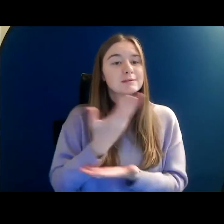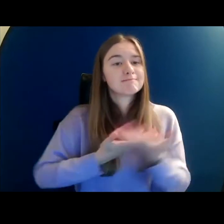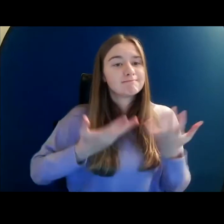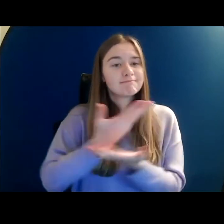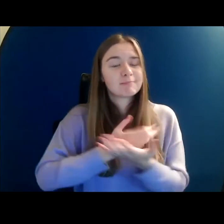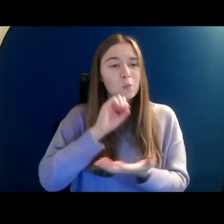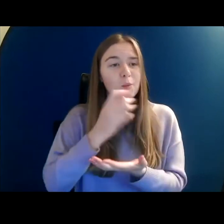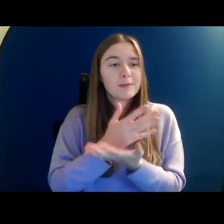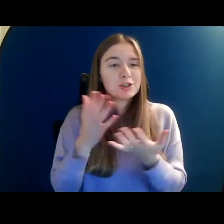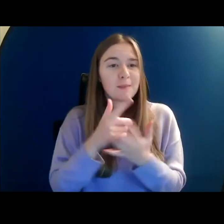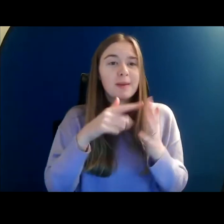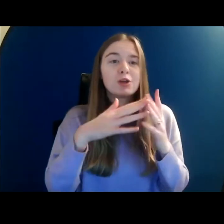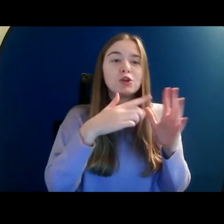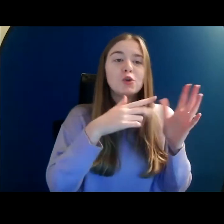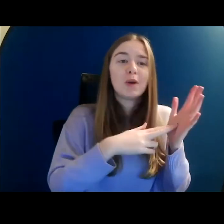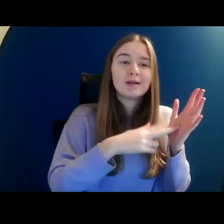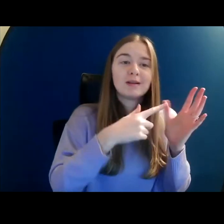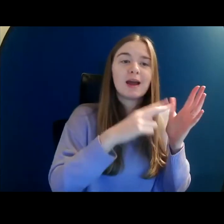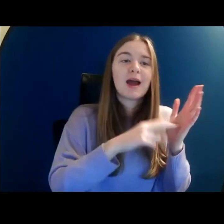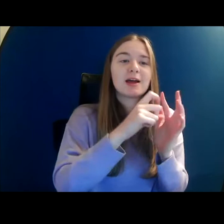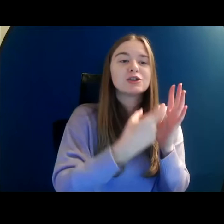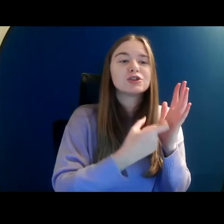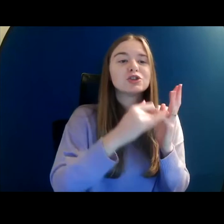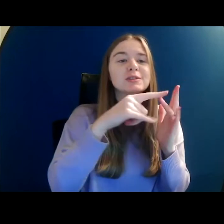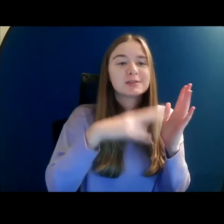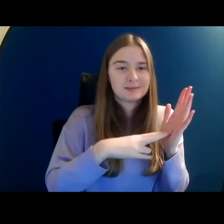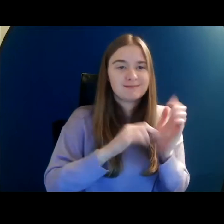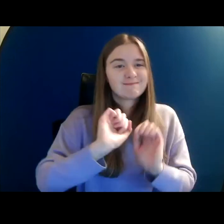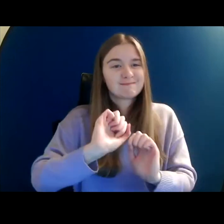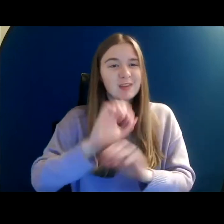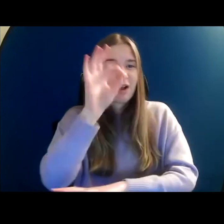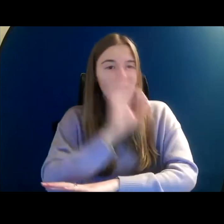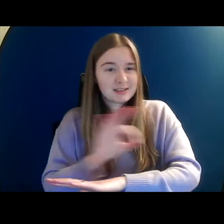by Ewan Anderson, an Architect and Urban Designer who leads 7N Architects.